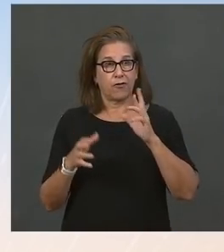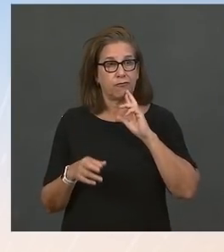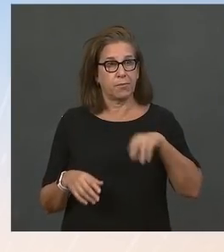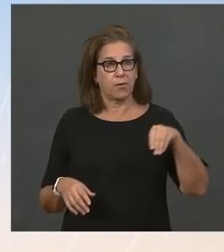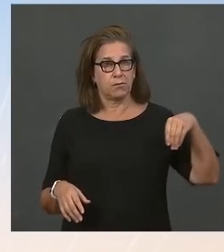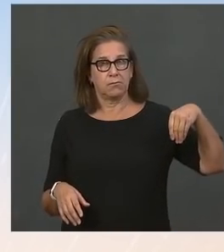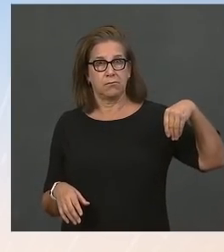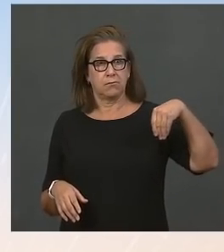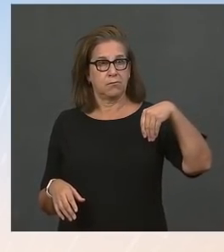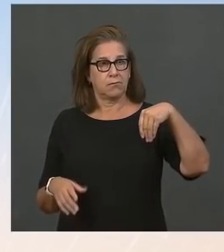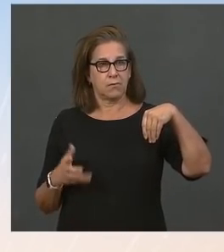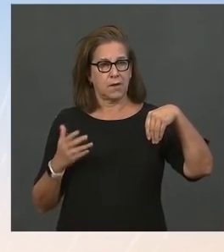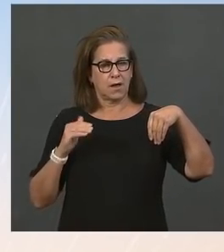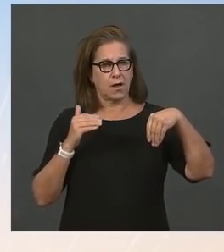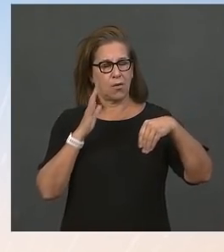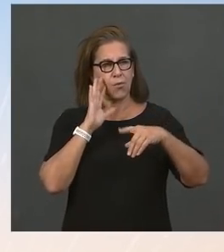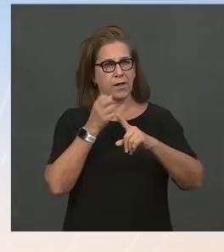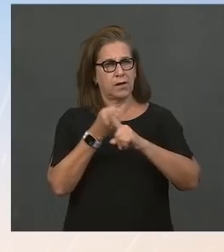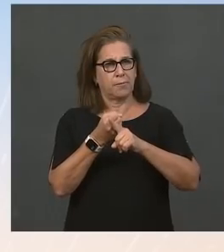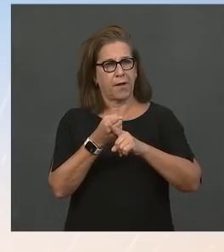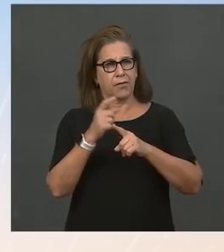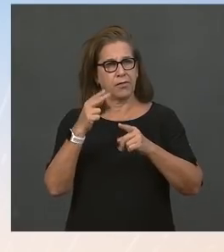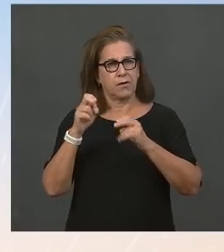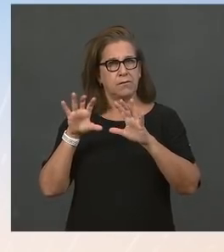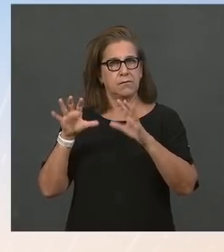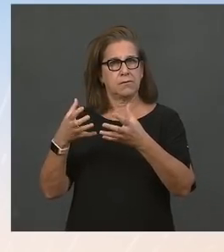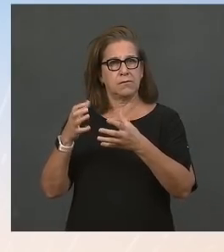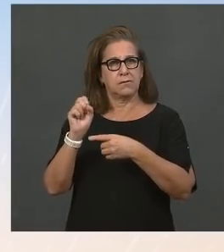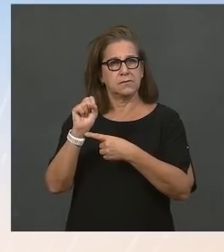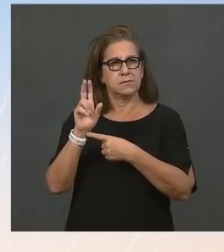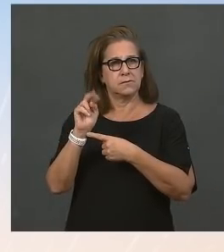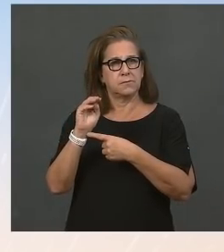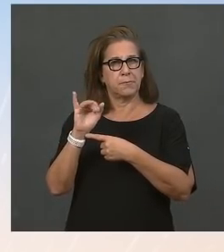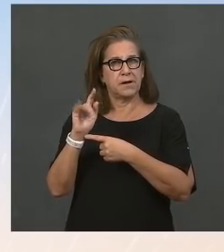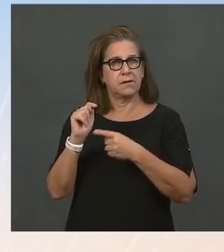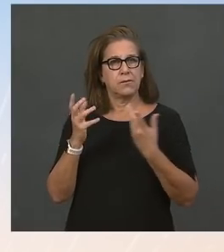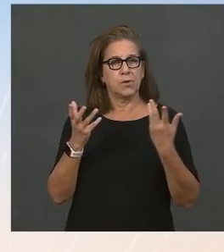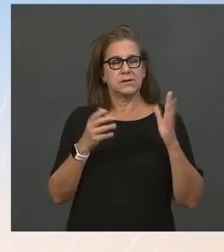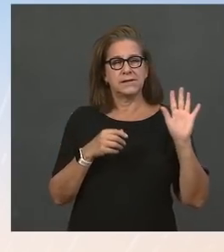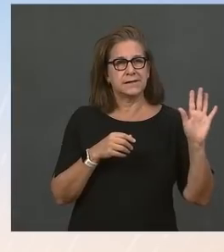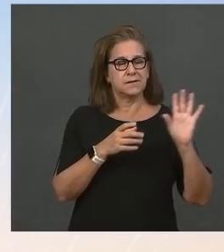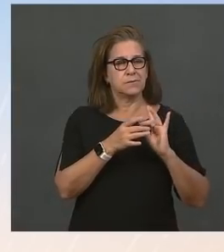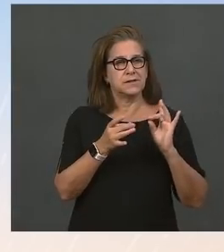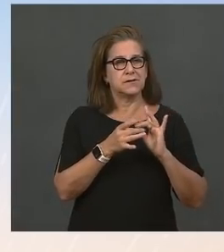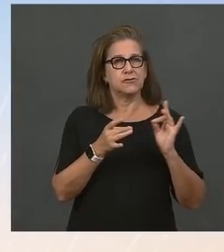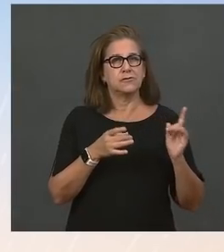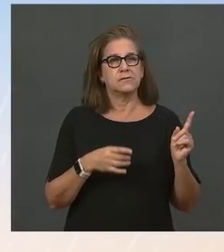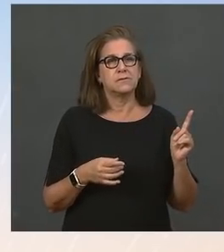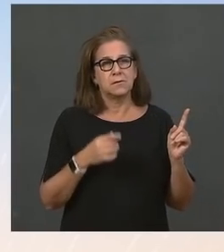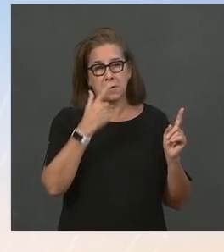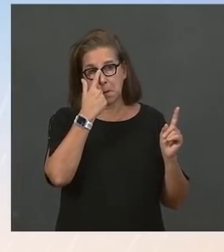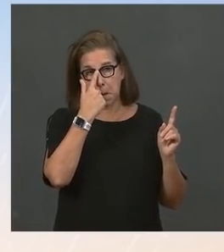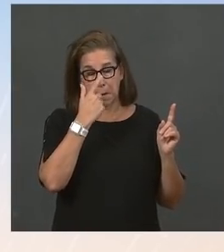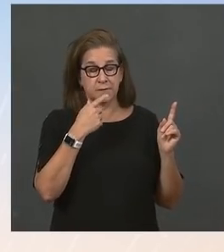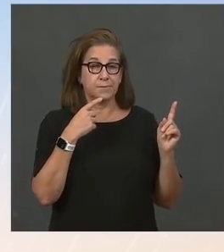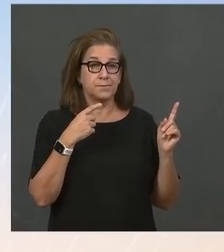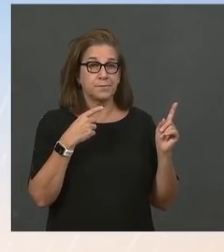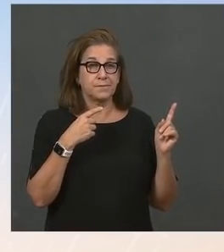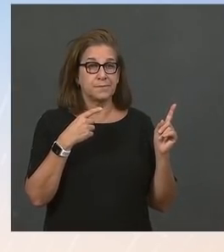Ms. Psaki: His message is that he is a President who will bring the climate crisis back to the top of the priority list for the United States,